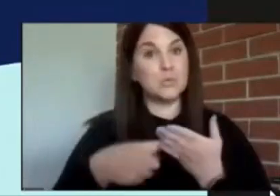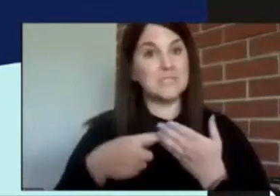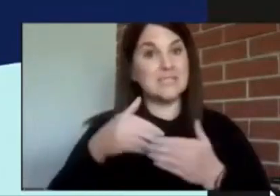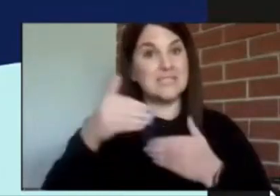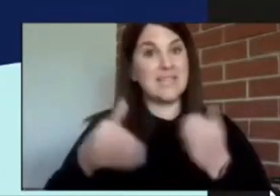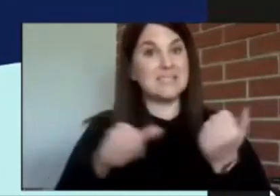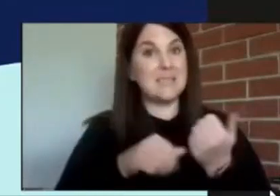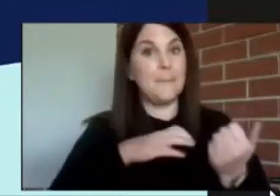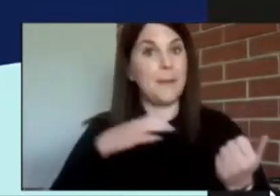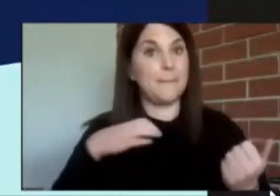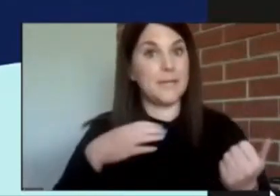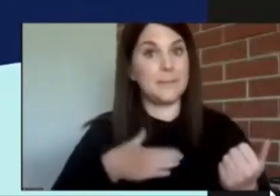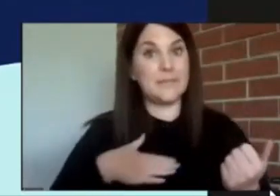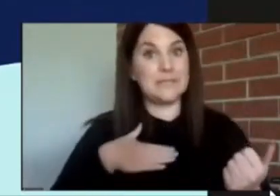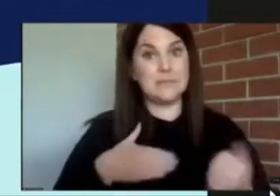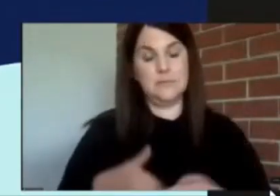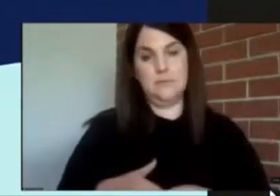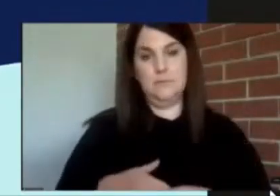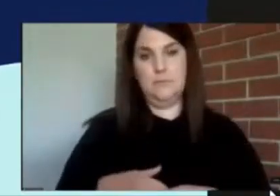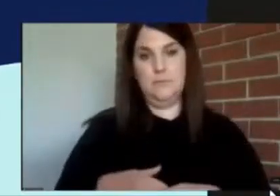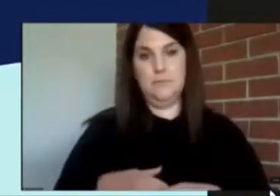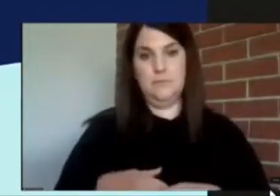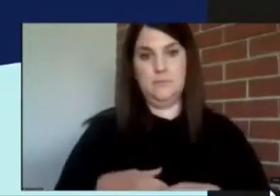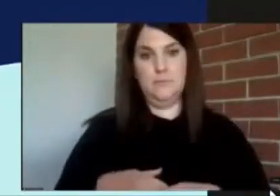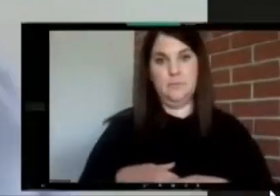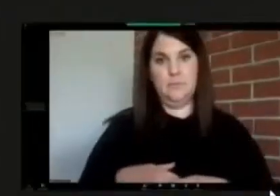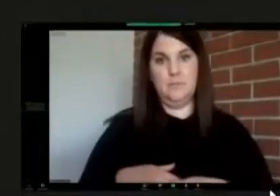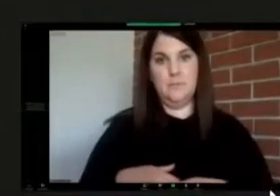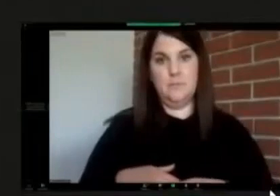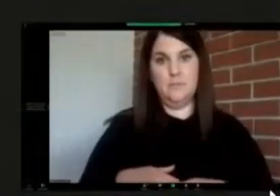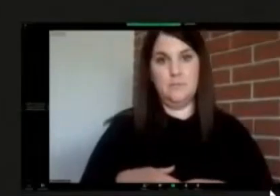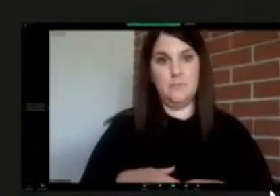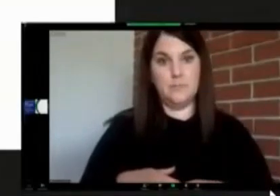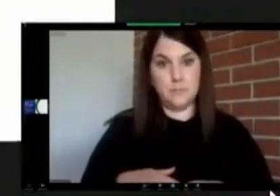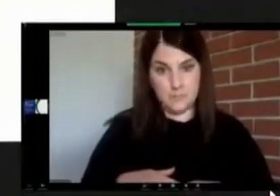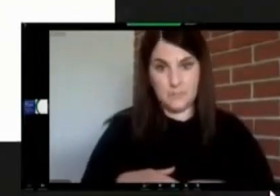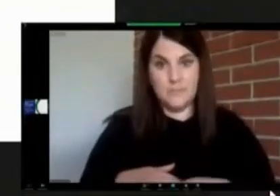Dr. Okafor. Please. Martha Okafor: Thank you, Madam Chair.